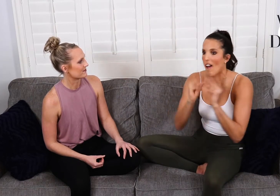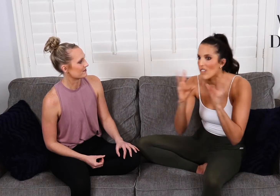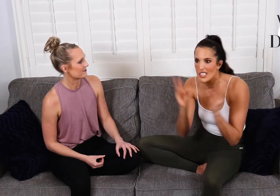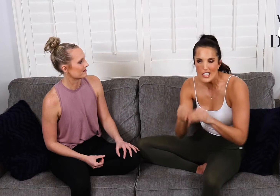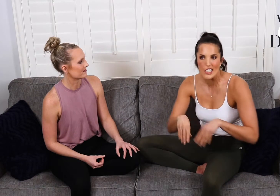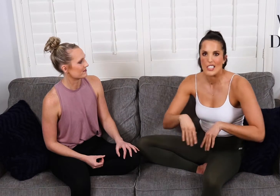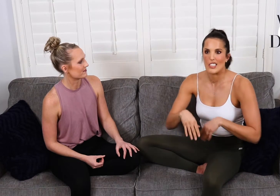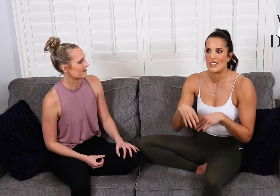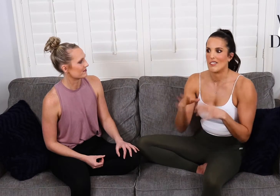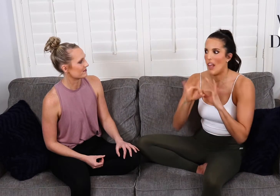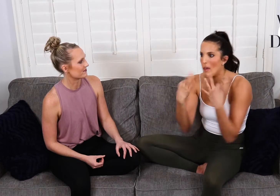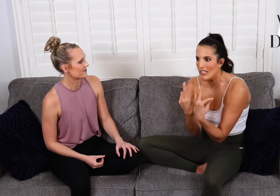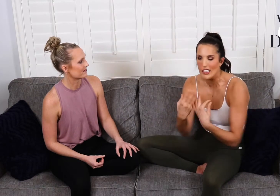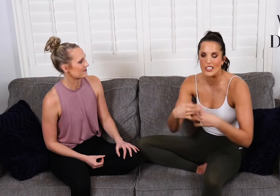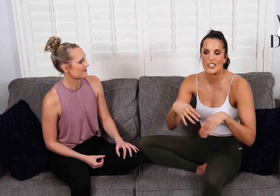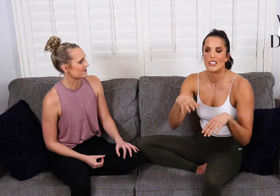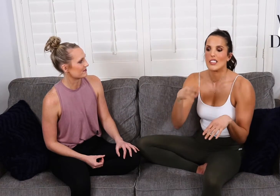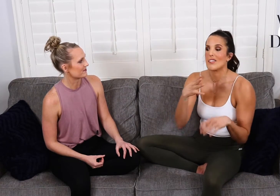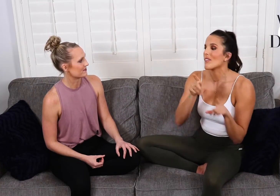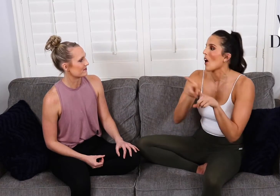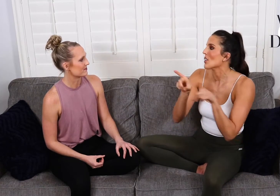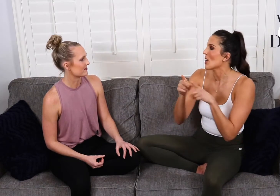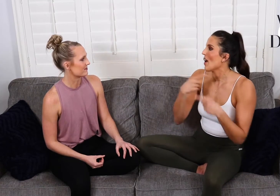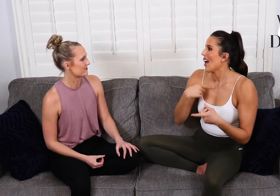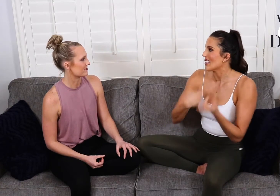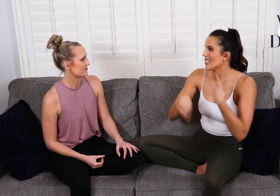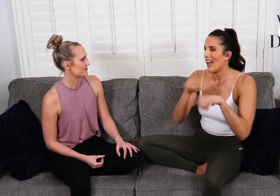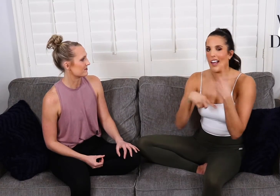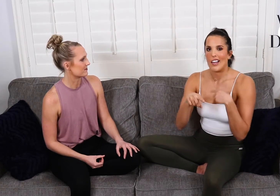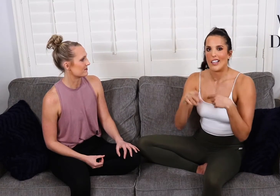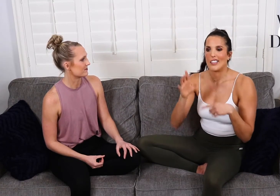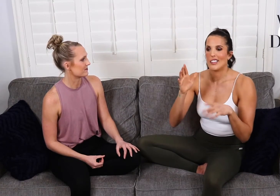students, conferences, families. And also I